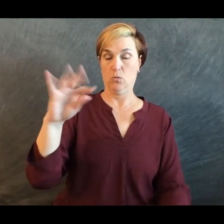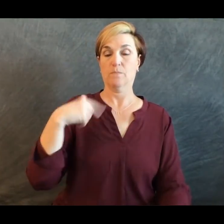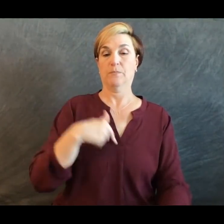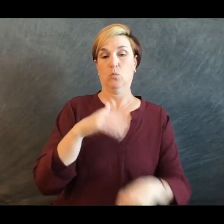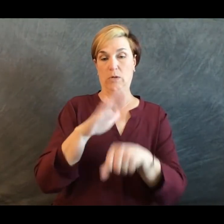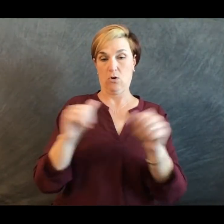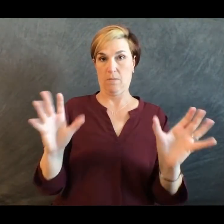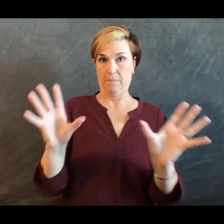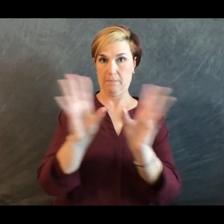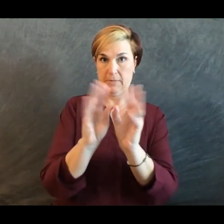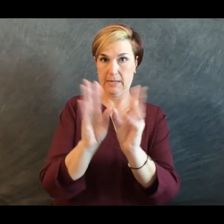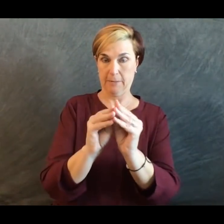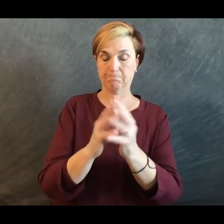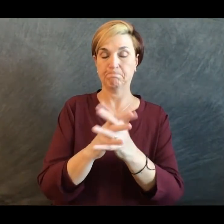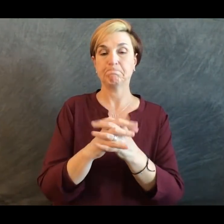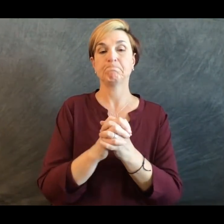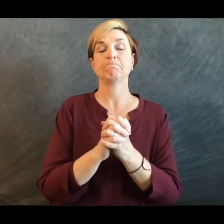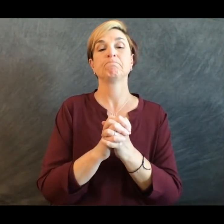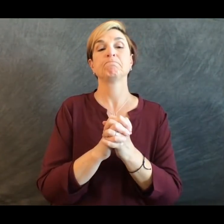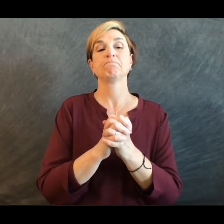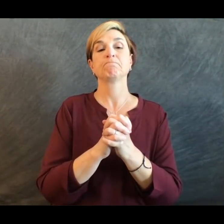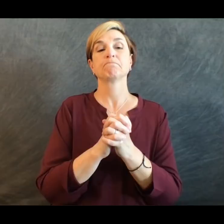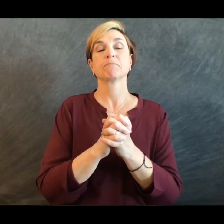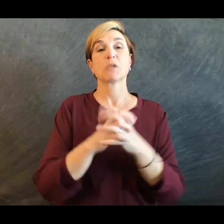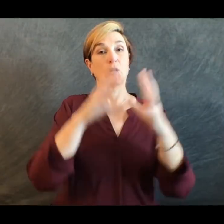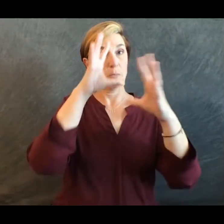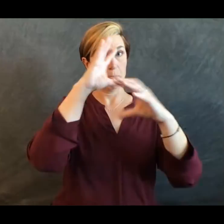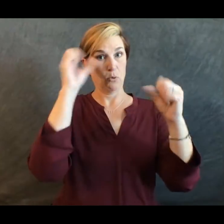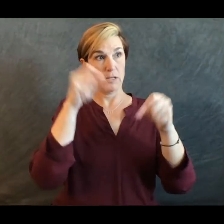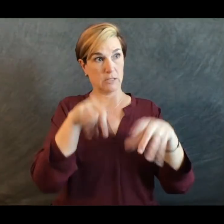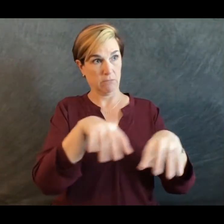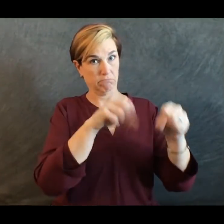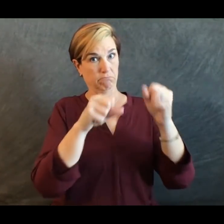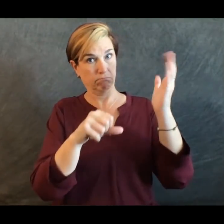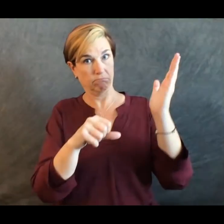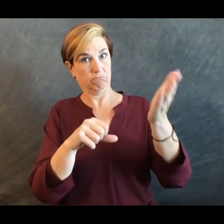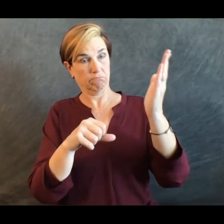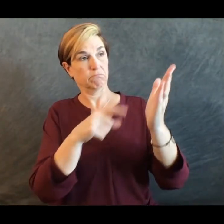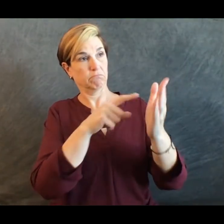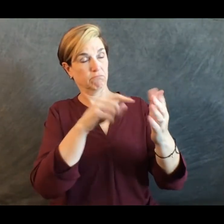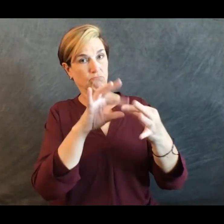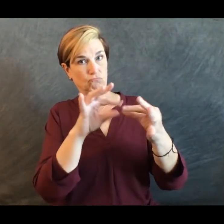heard from the president the gratitude that he and I and I know all the